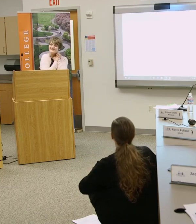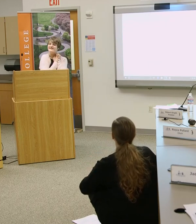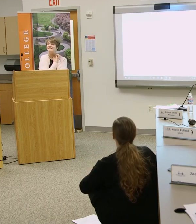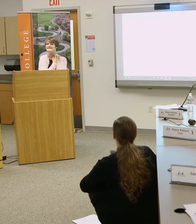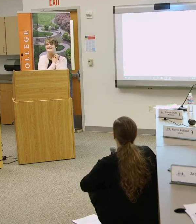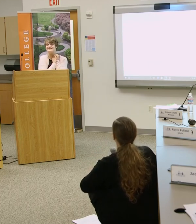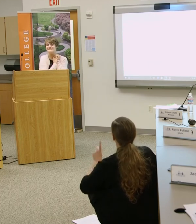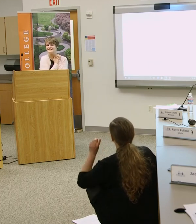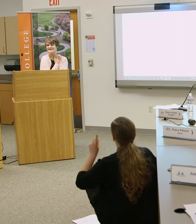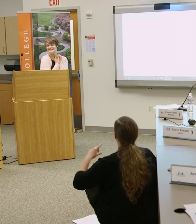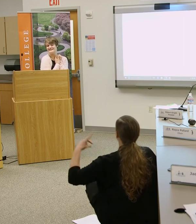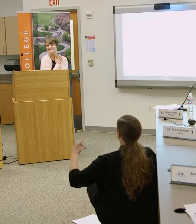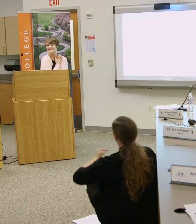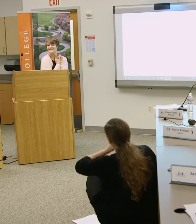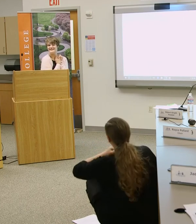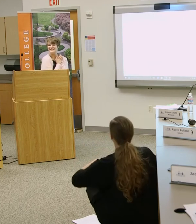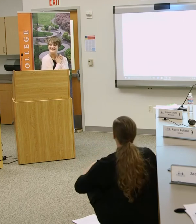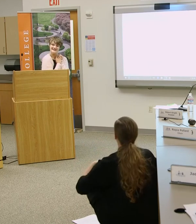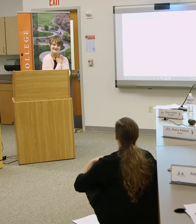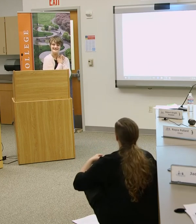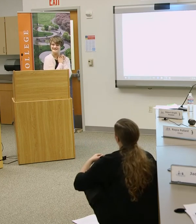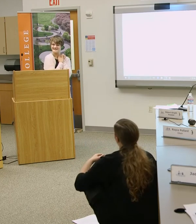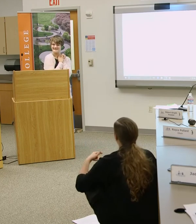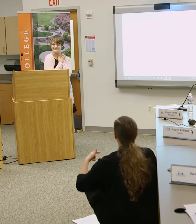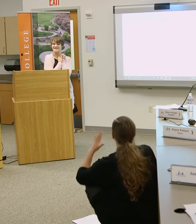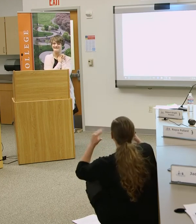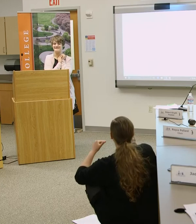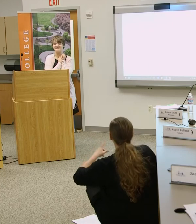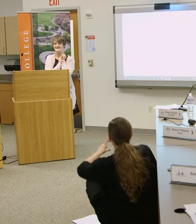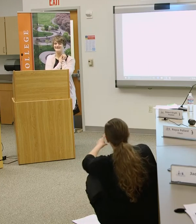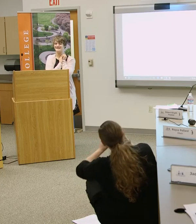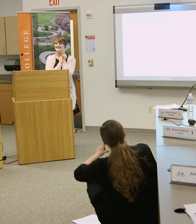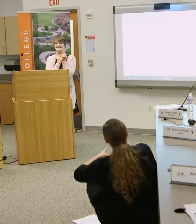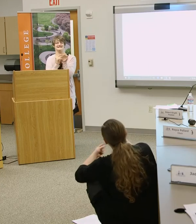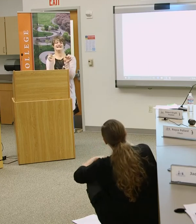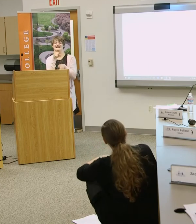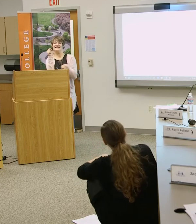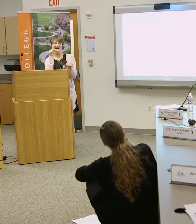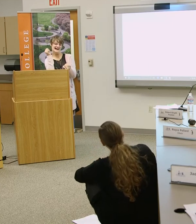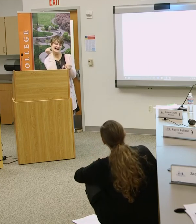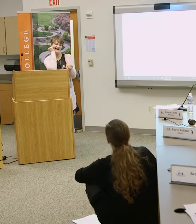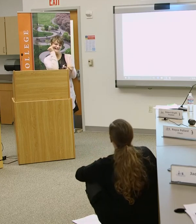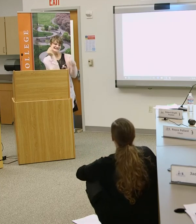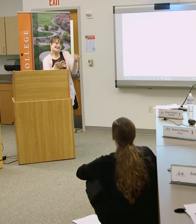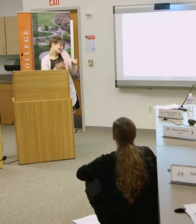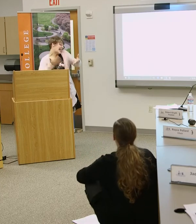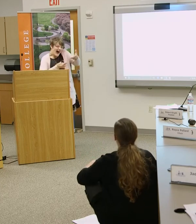Yeah, darn it, I was hoping I could get you to come work for me. I would like to-- well, I'll wait till you get done,